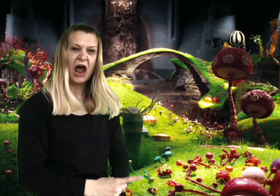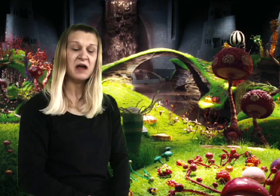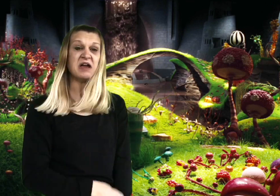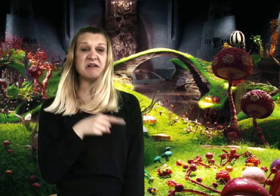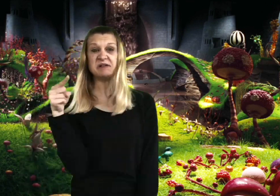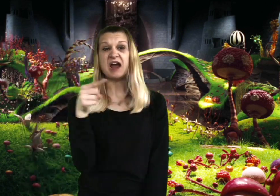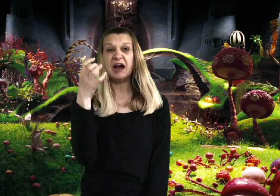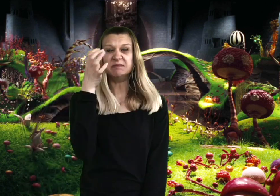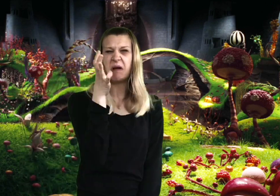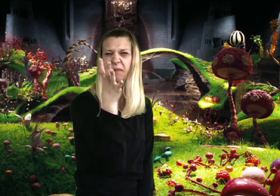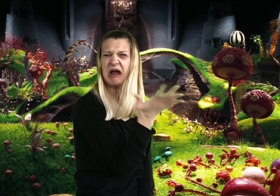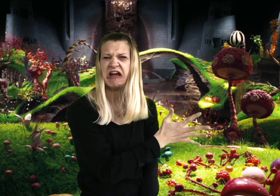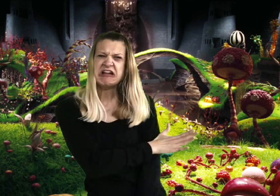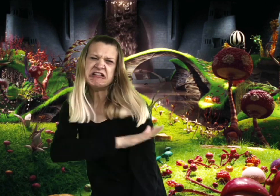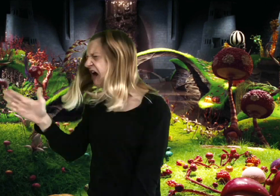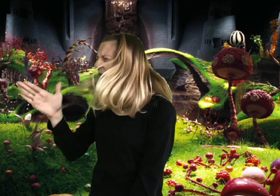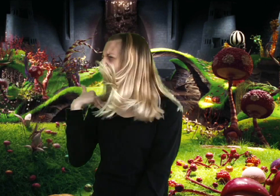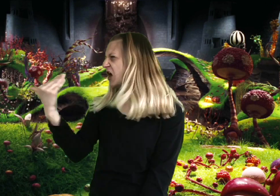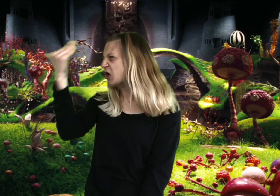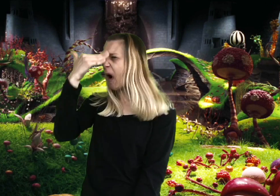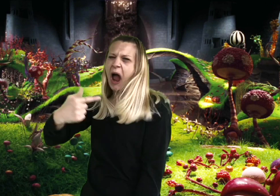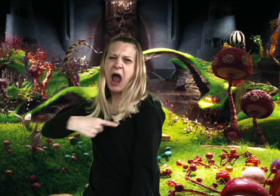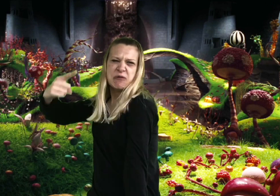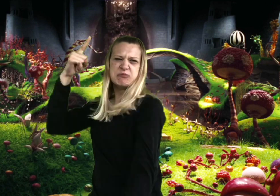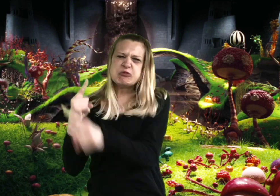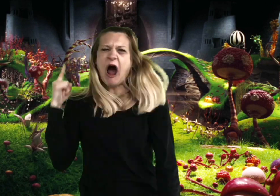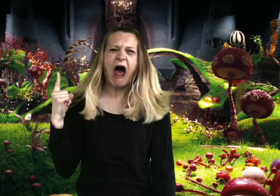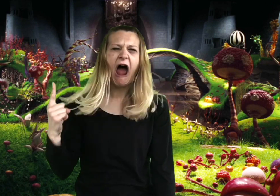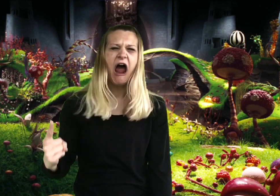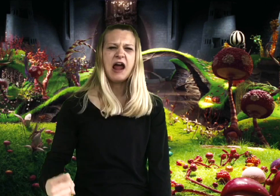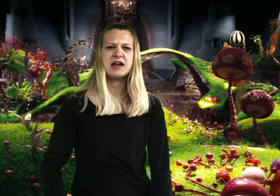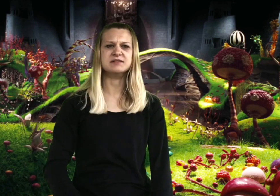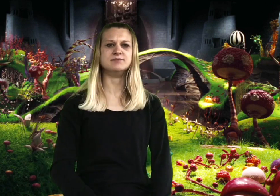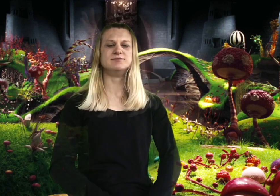"I know I’m right," said Mrs. Gloop.